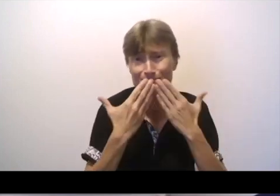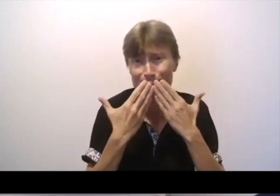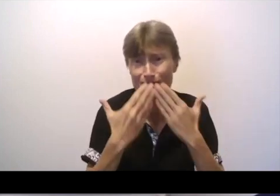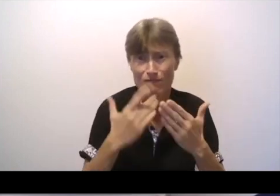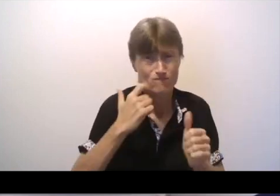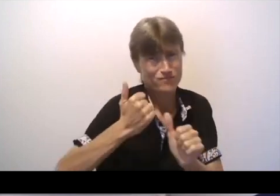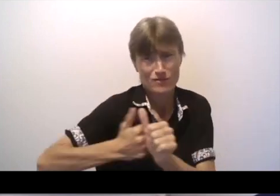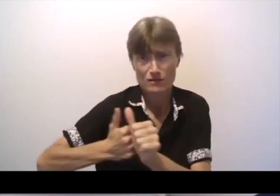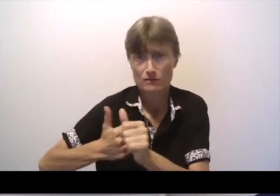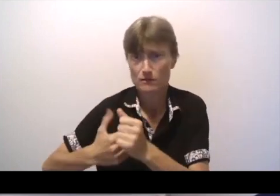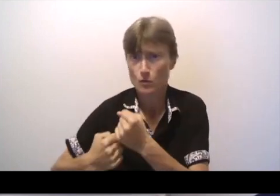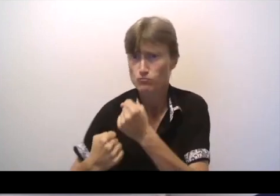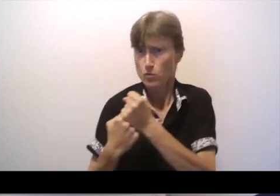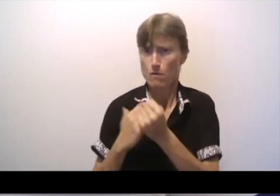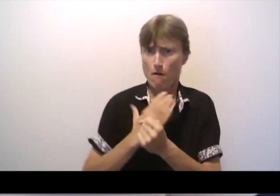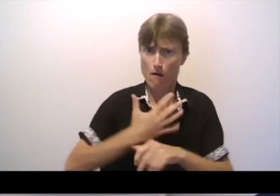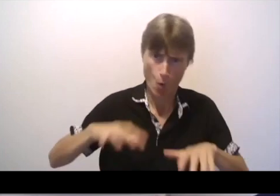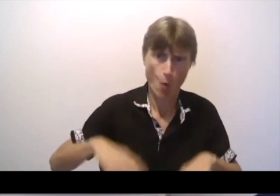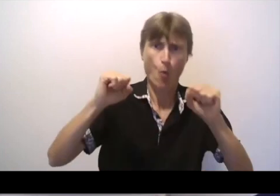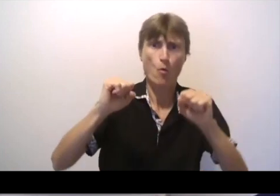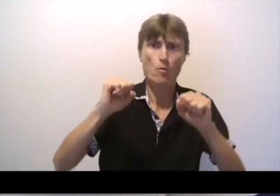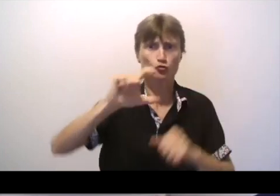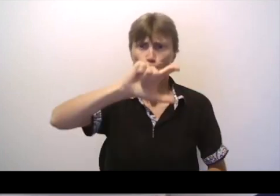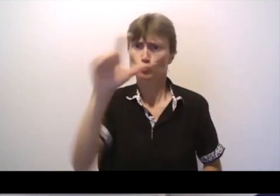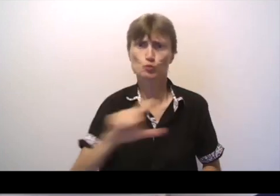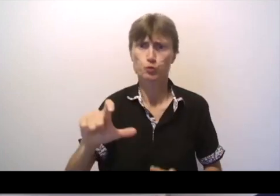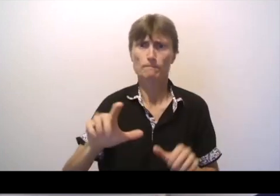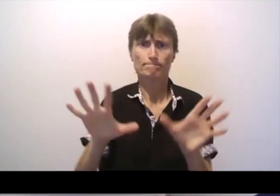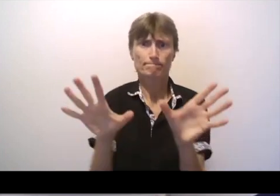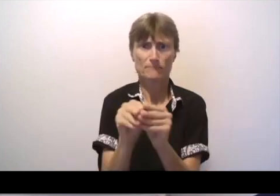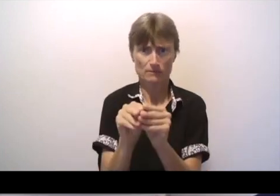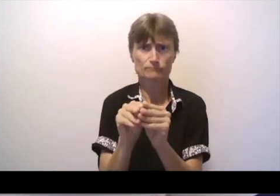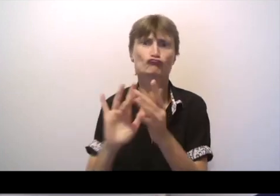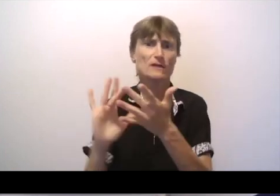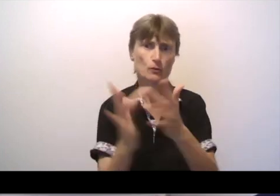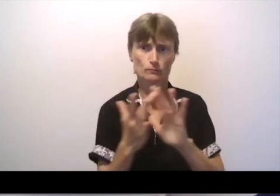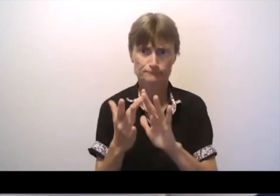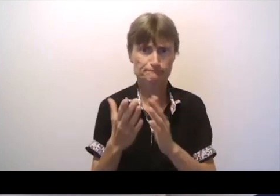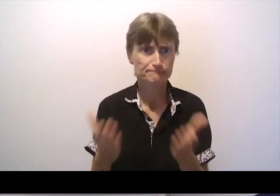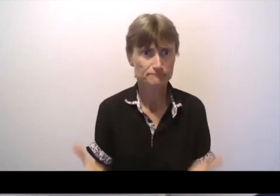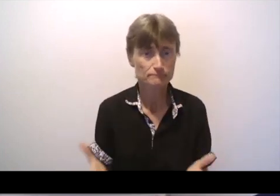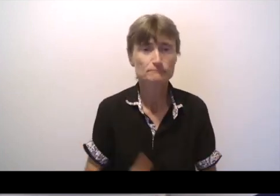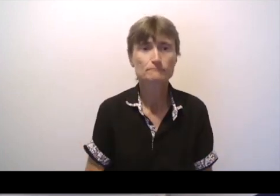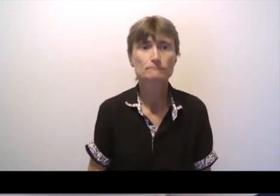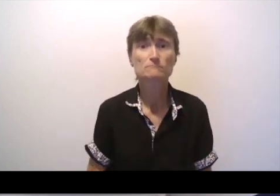helping us put this on so with that uh we'll officially end